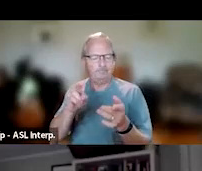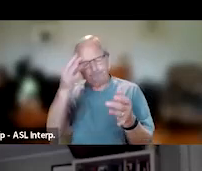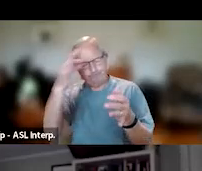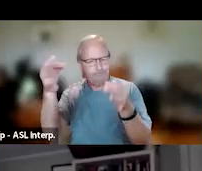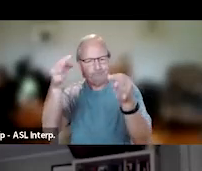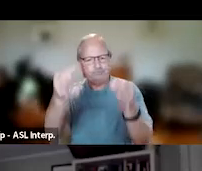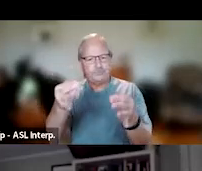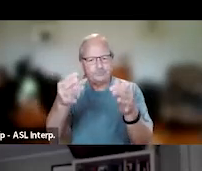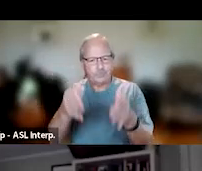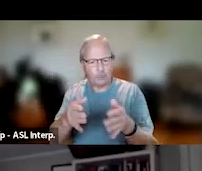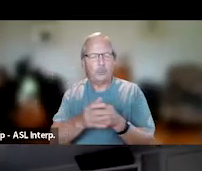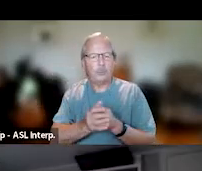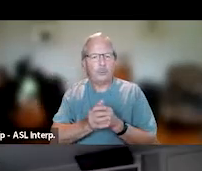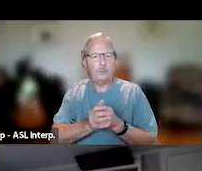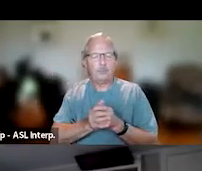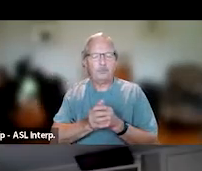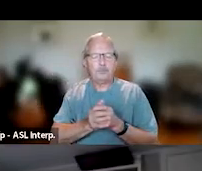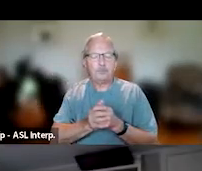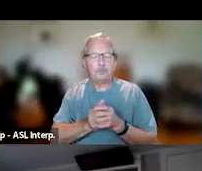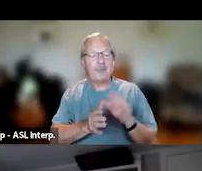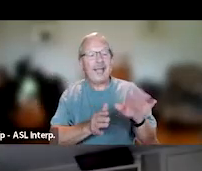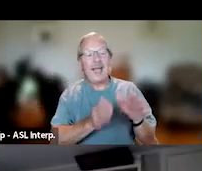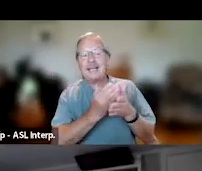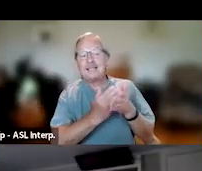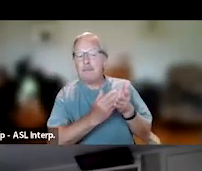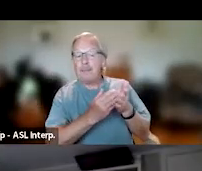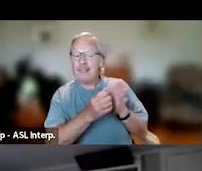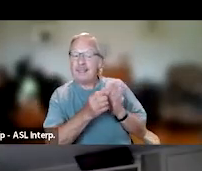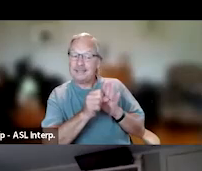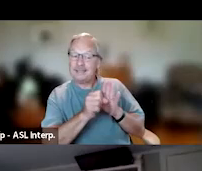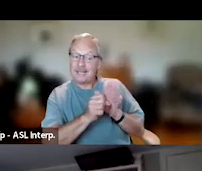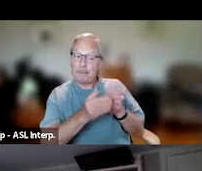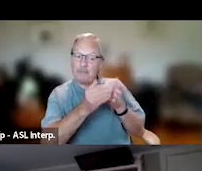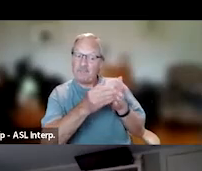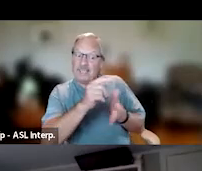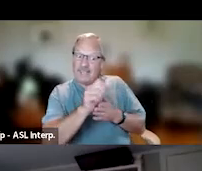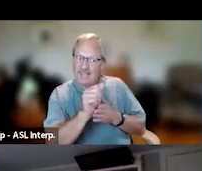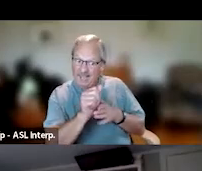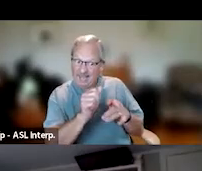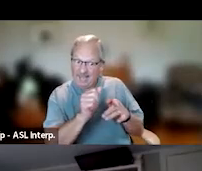Yeah, so in some of the states that I provide TA to which also have a dedicated unit